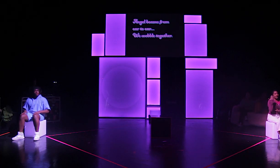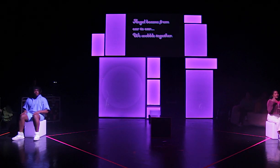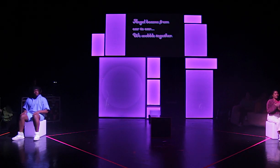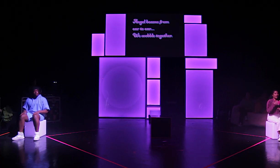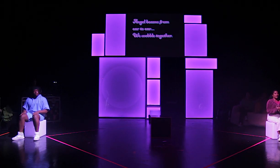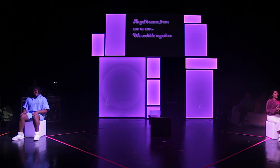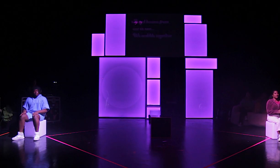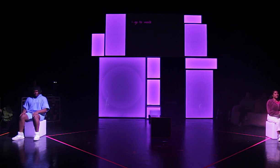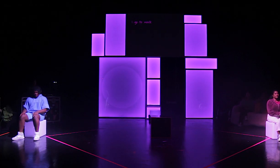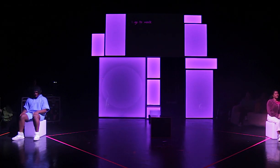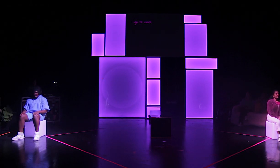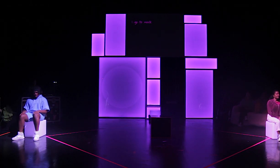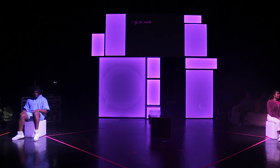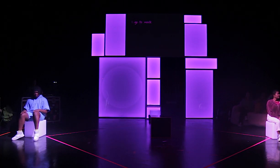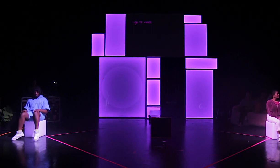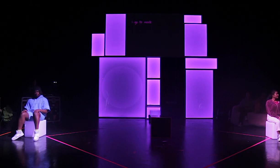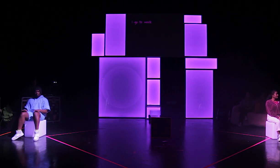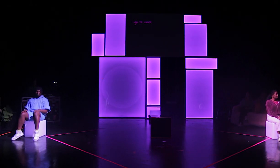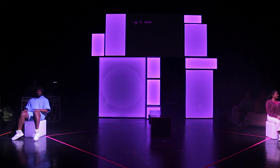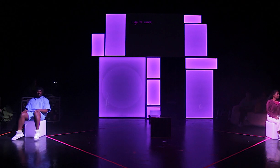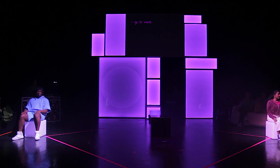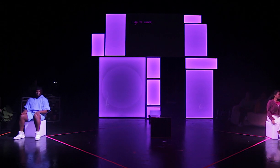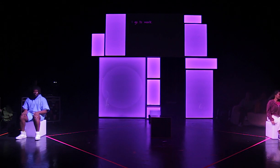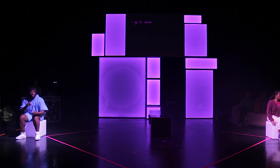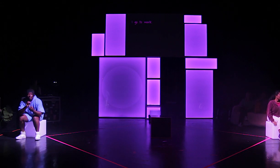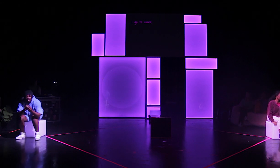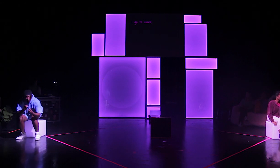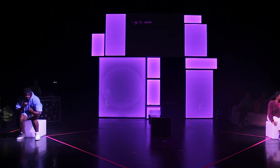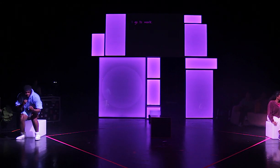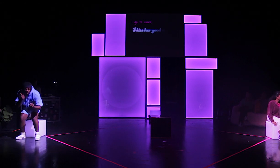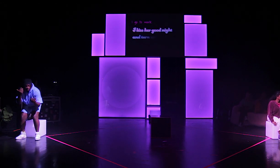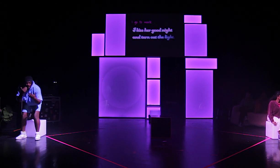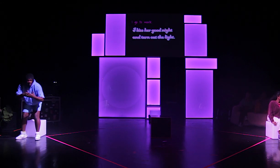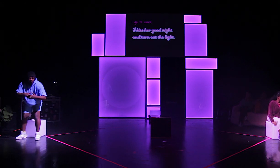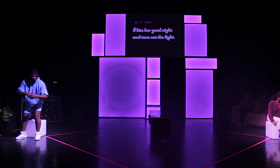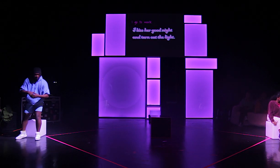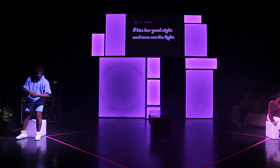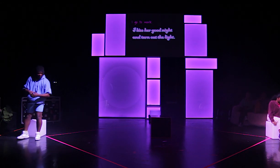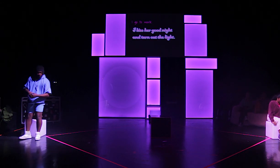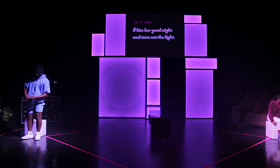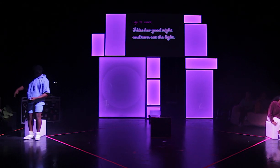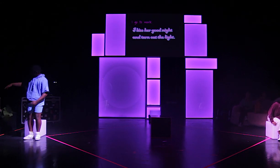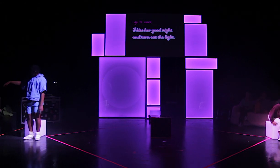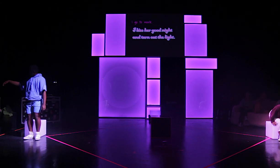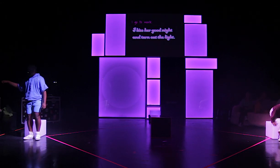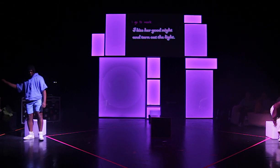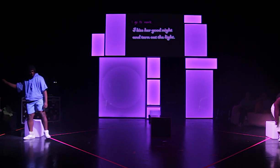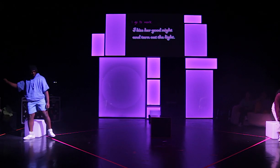I kiss her goodnight and turn out the lights.